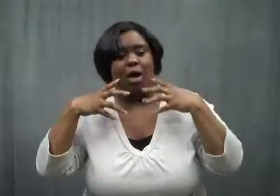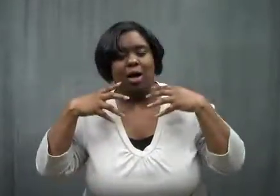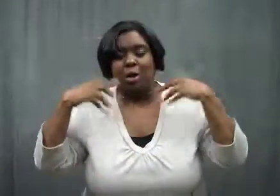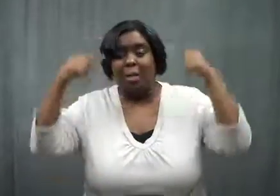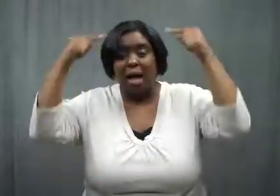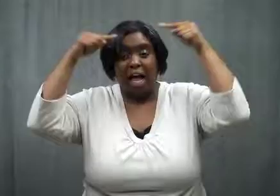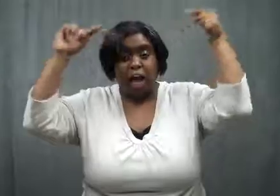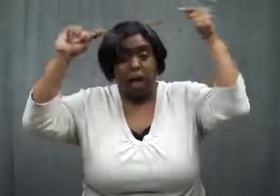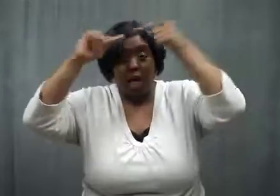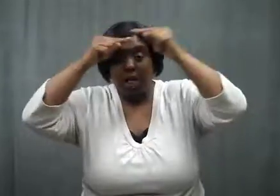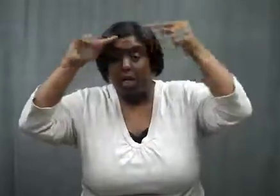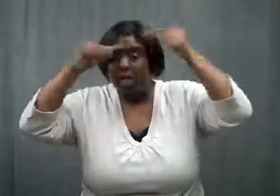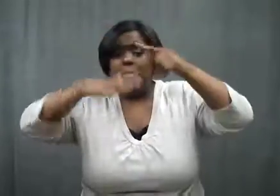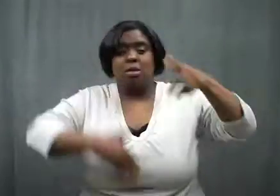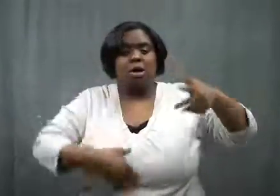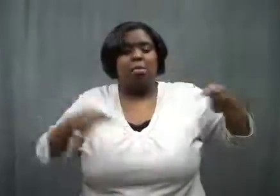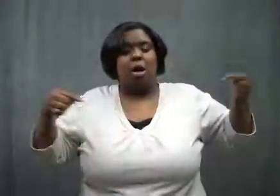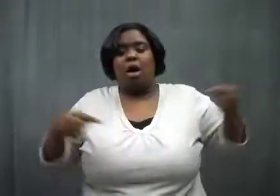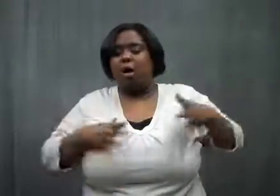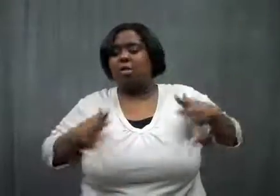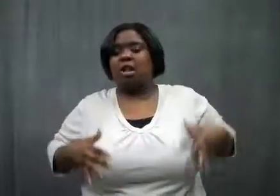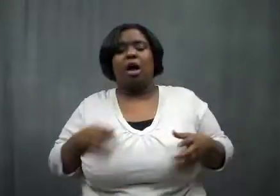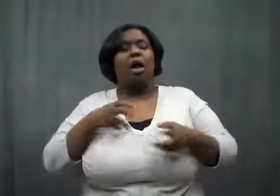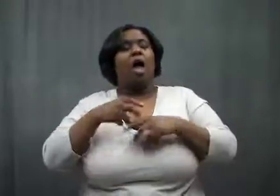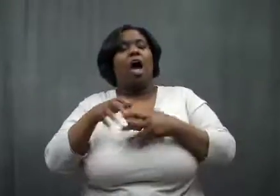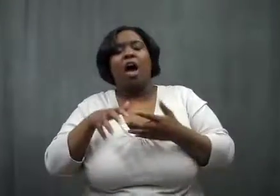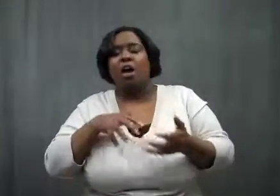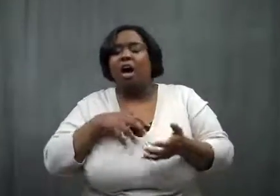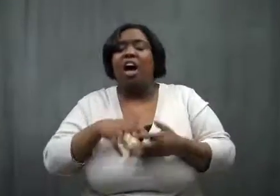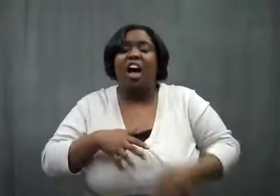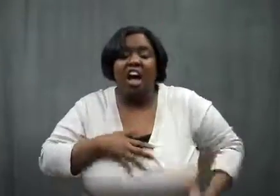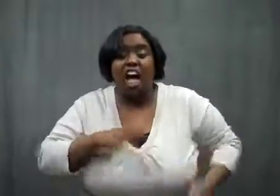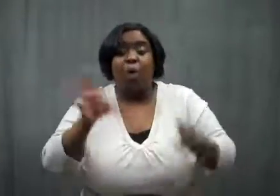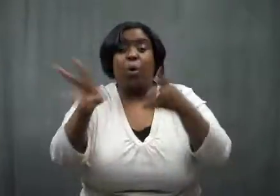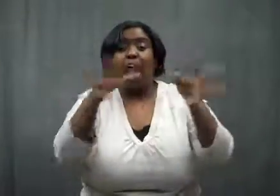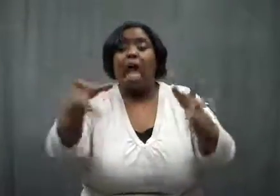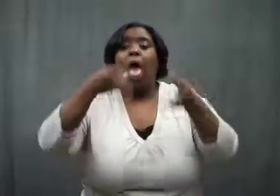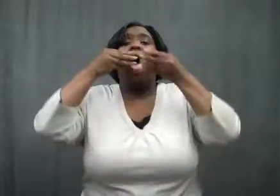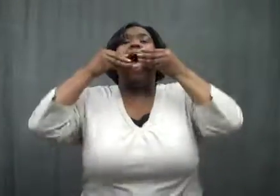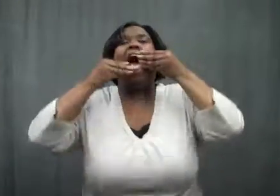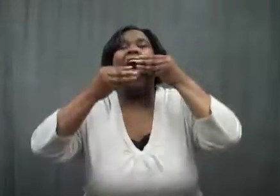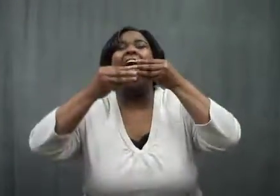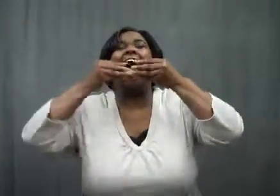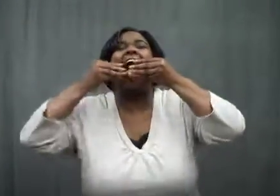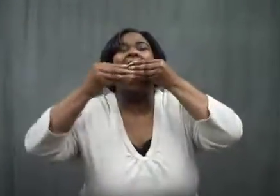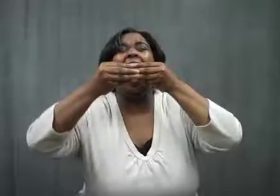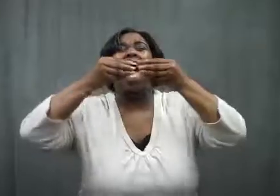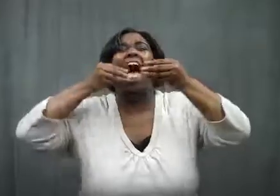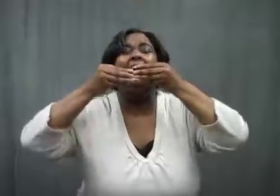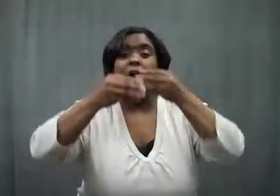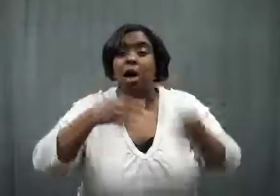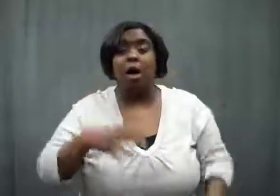I laughed so hard my head and stomach hurt. The wind blew the laughs right back into my mouth.